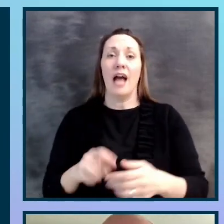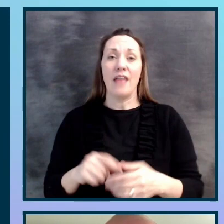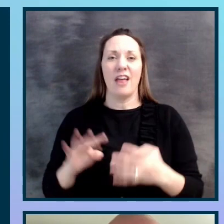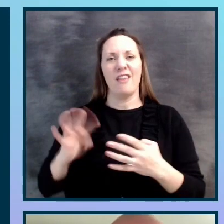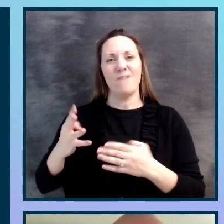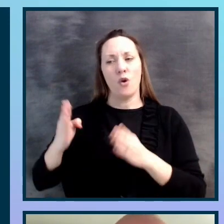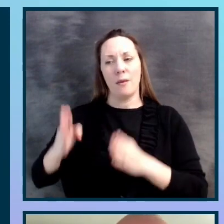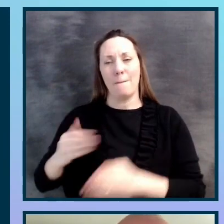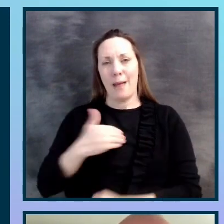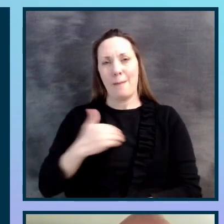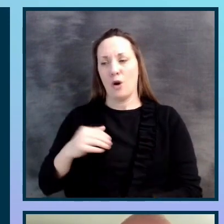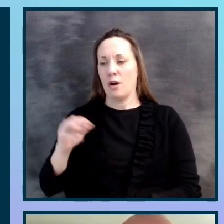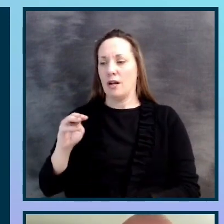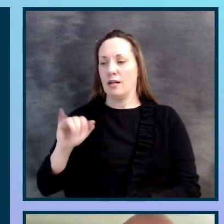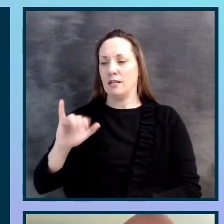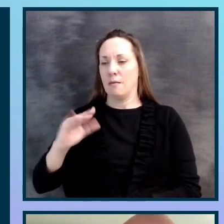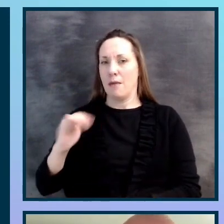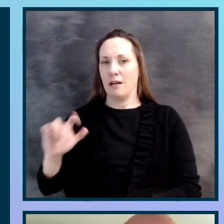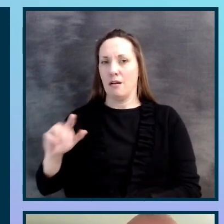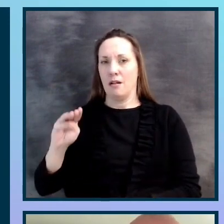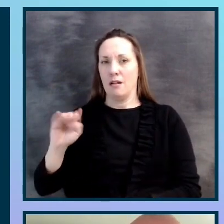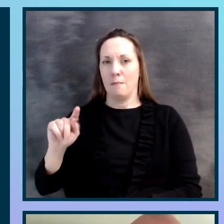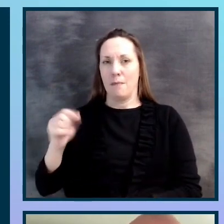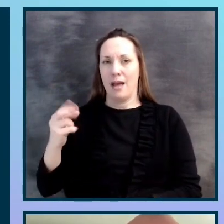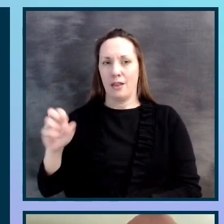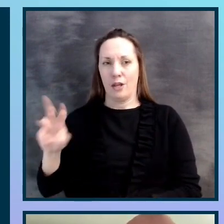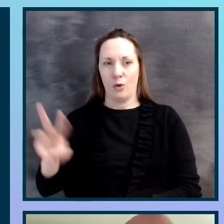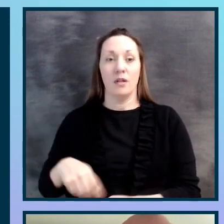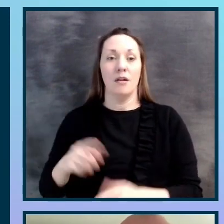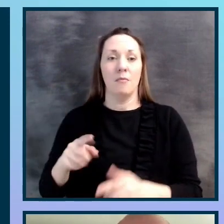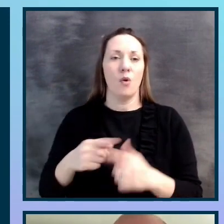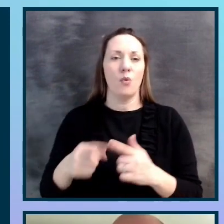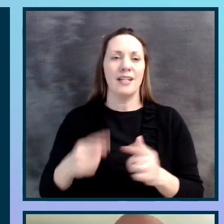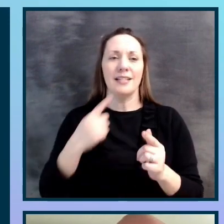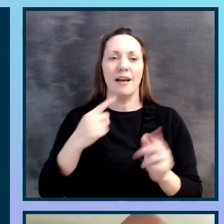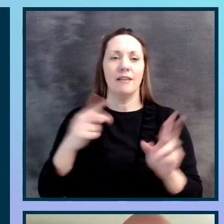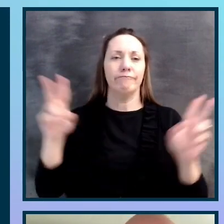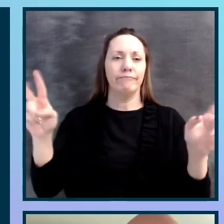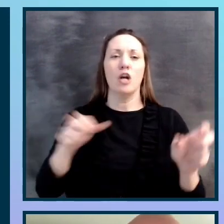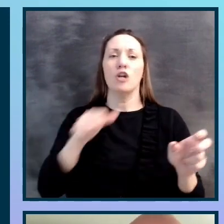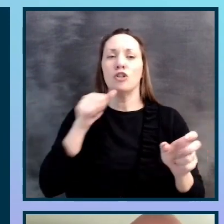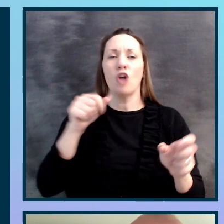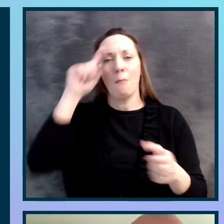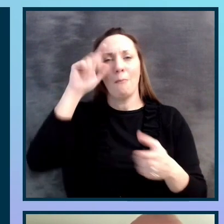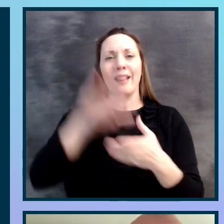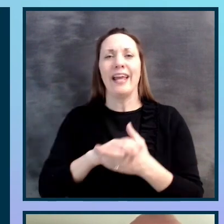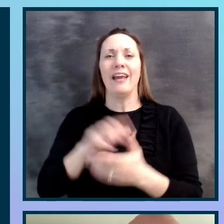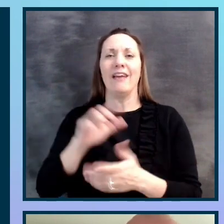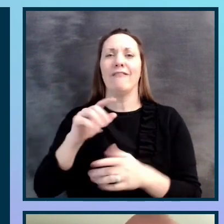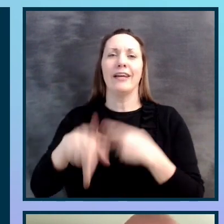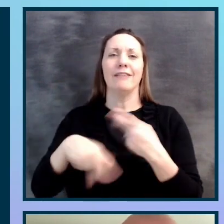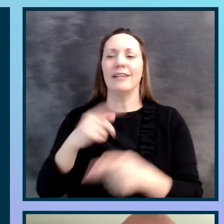We did a session called "Don't believe the type", which was all about font accessibility. But the thing is when we were starting to think